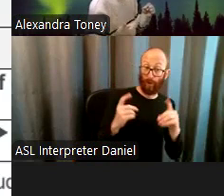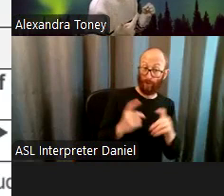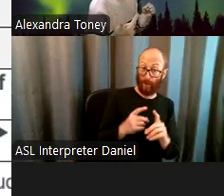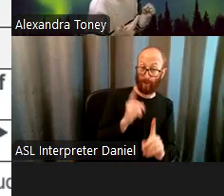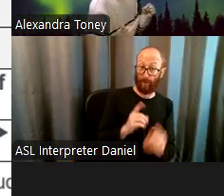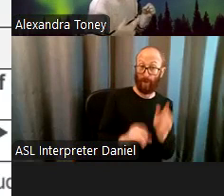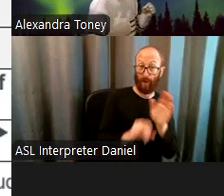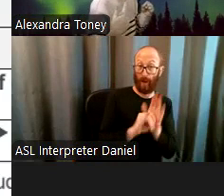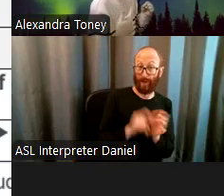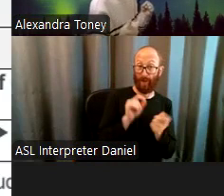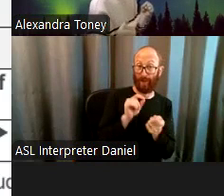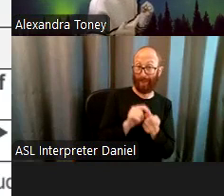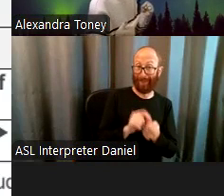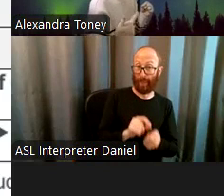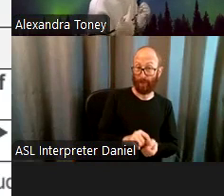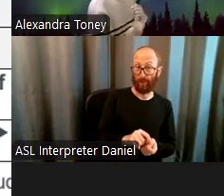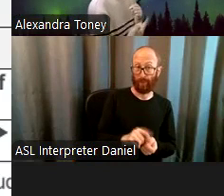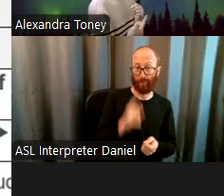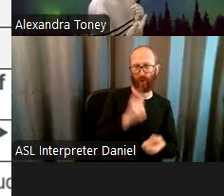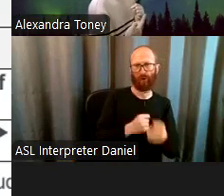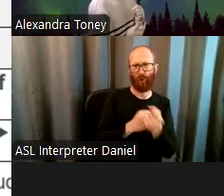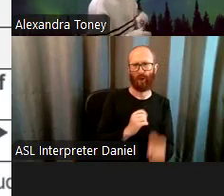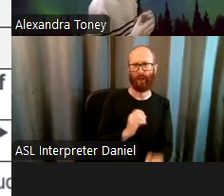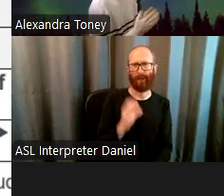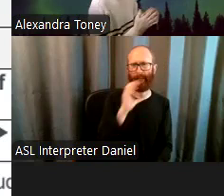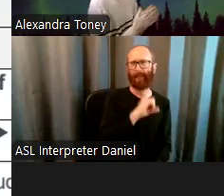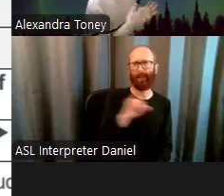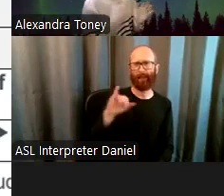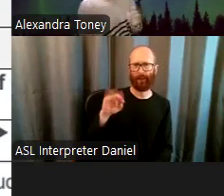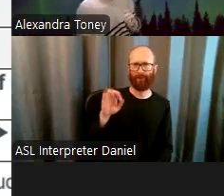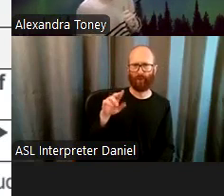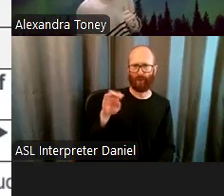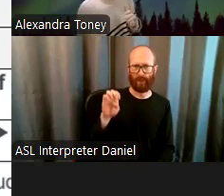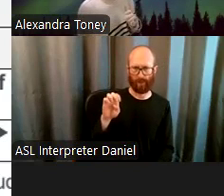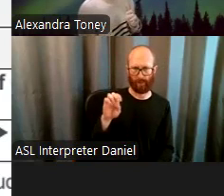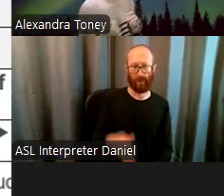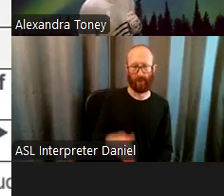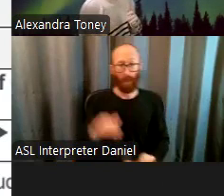details to support an inference from a text right? And at the less complex level it's just